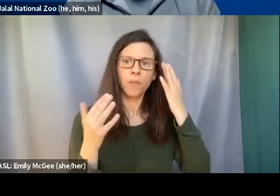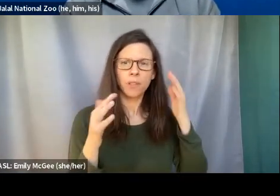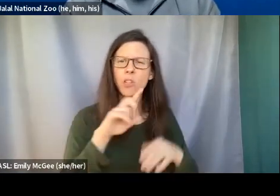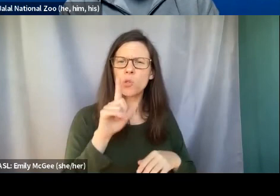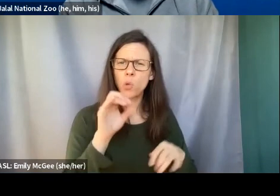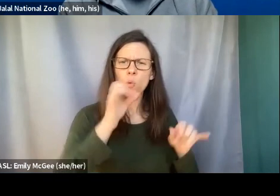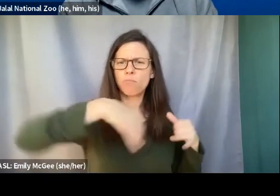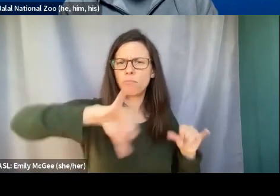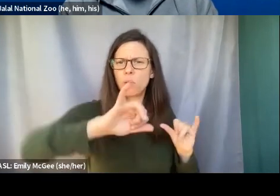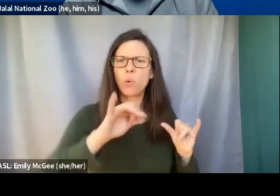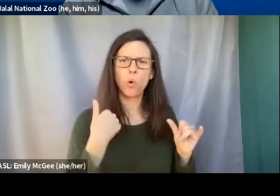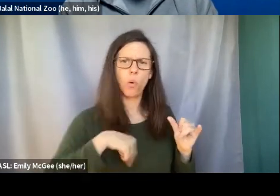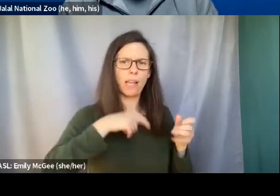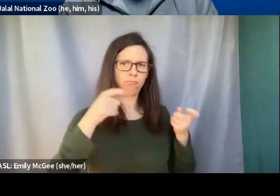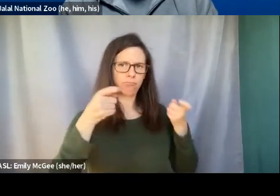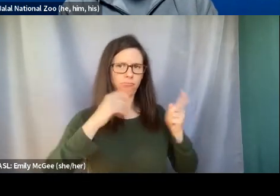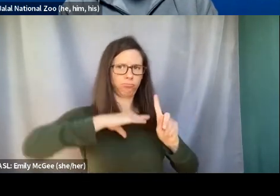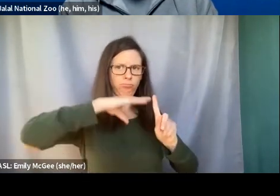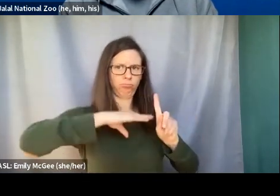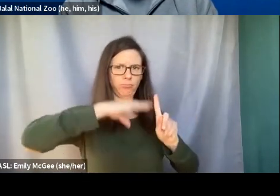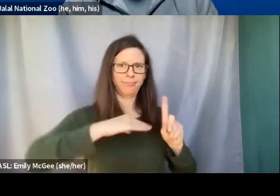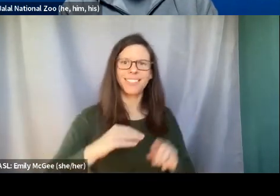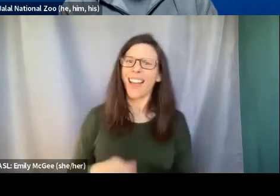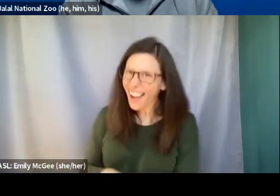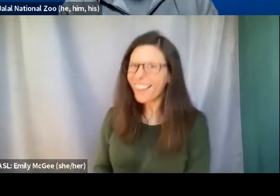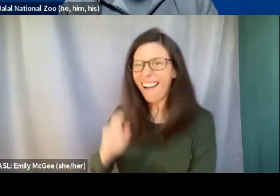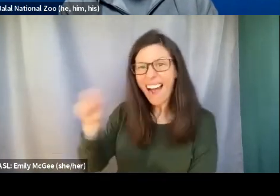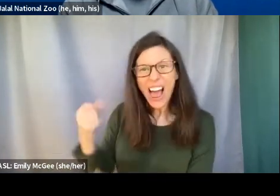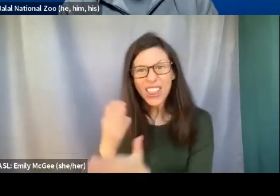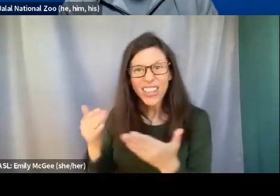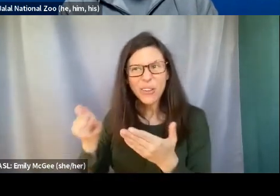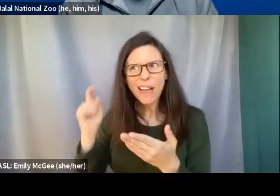Shellie: Just another one of those factors that take into consideration, so in addition to all of